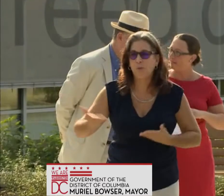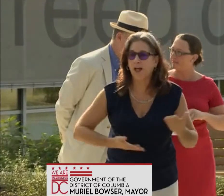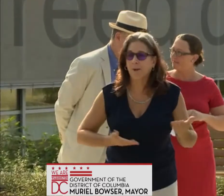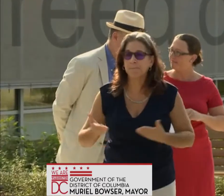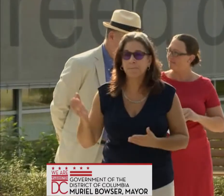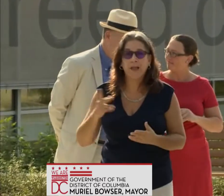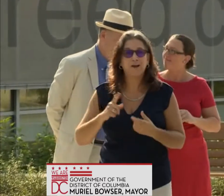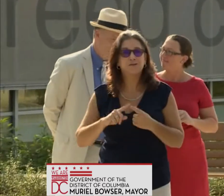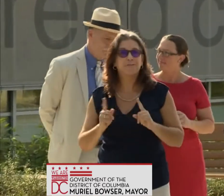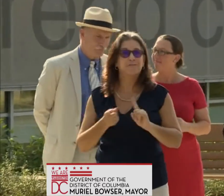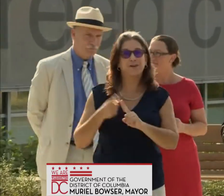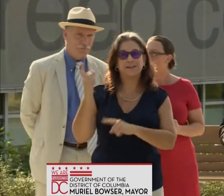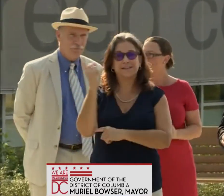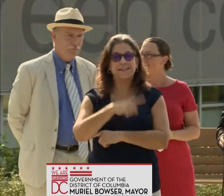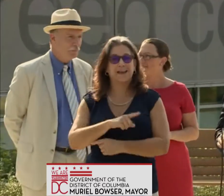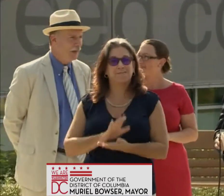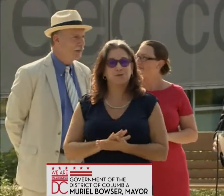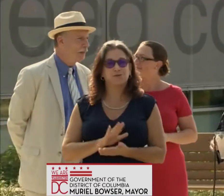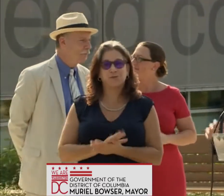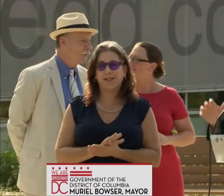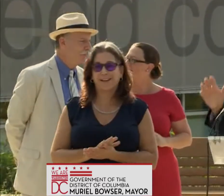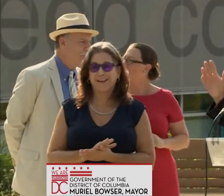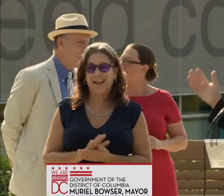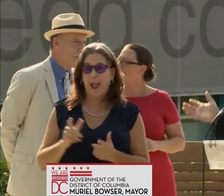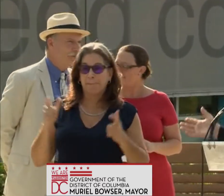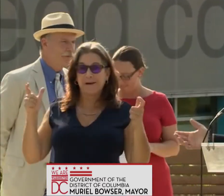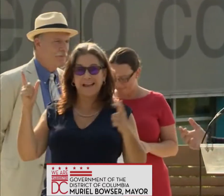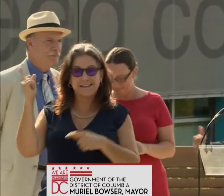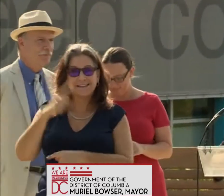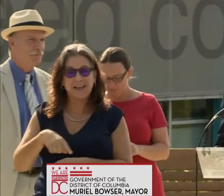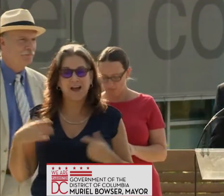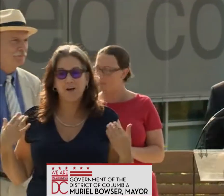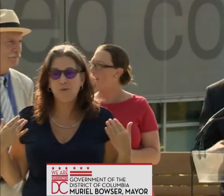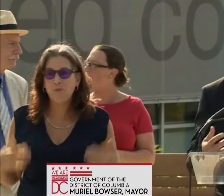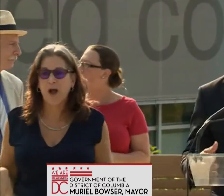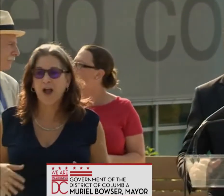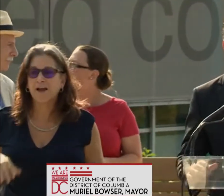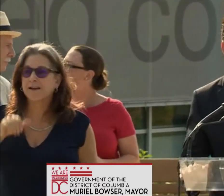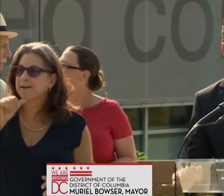17-18 is the big day not just for the opening of Murray Reed but also for the